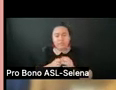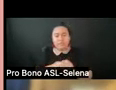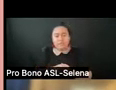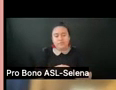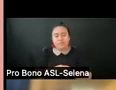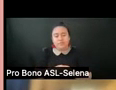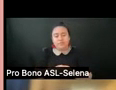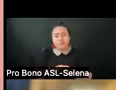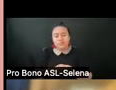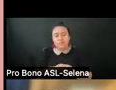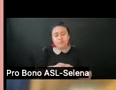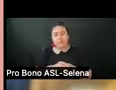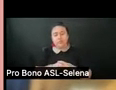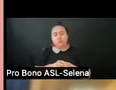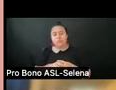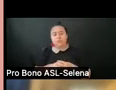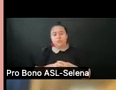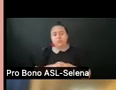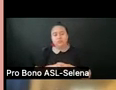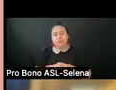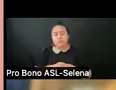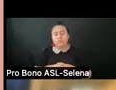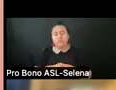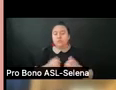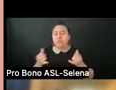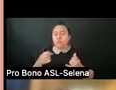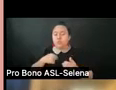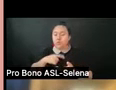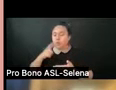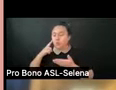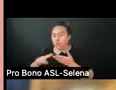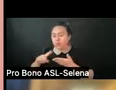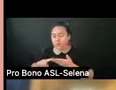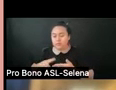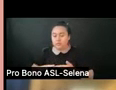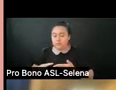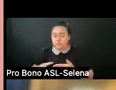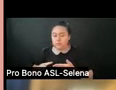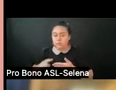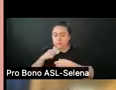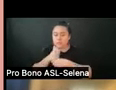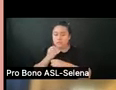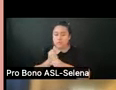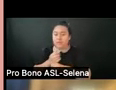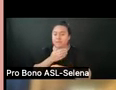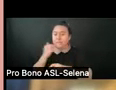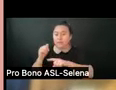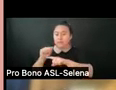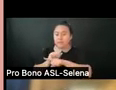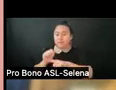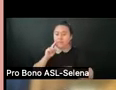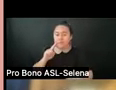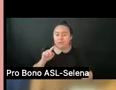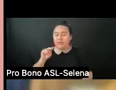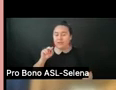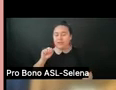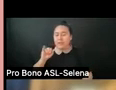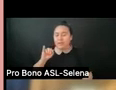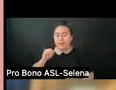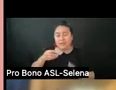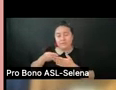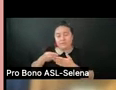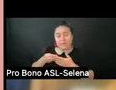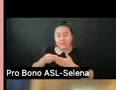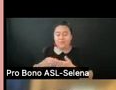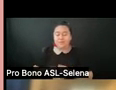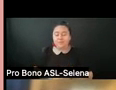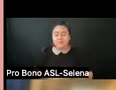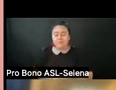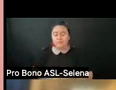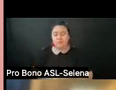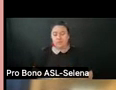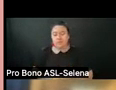We are currently in the research processes of creating best practices for the NAI fund.